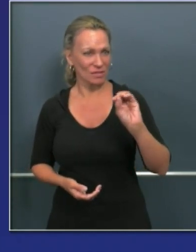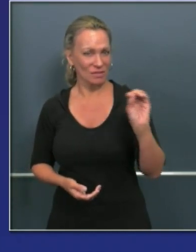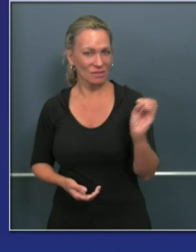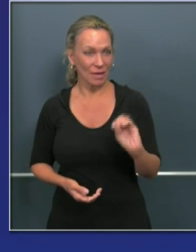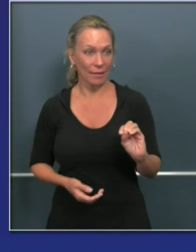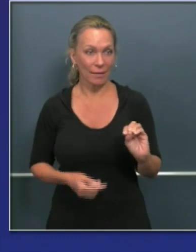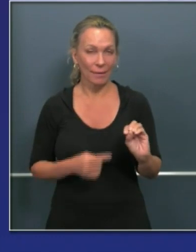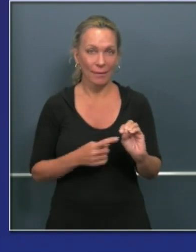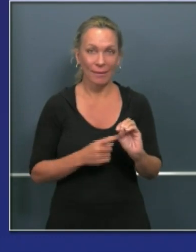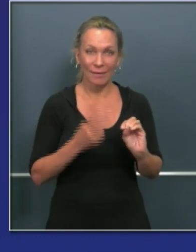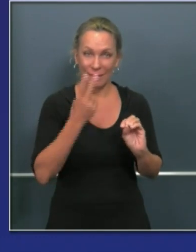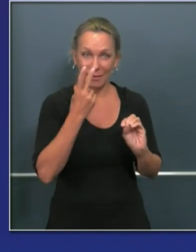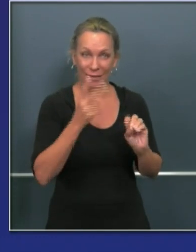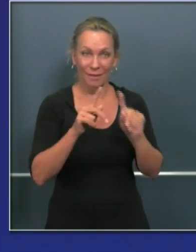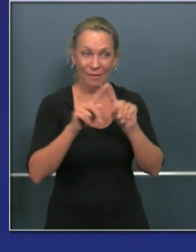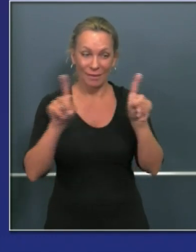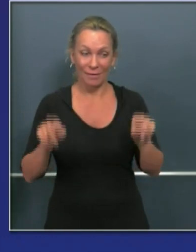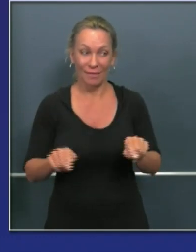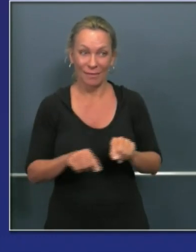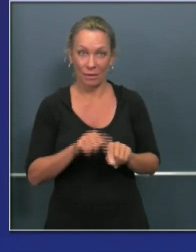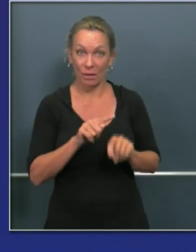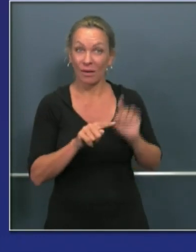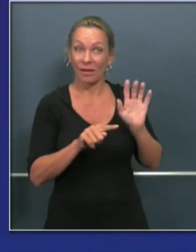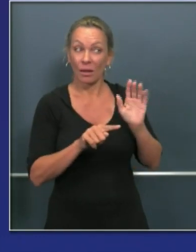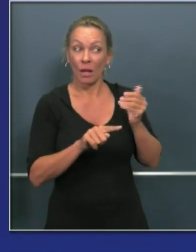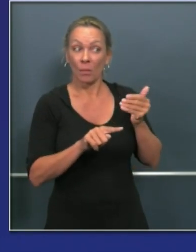YOU SEE HERE IN THIS CHART IS